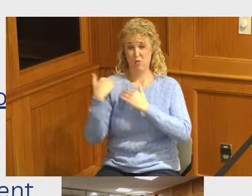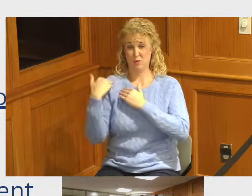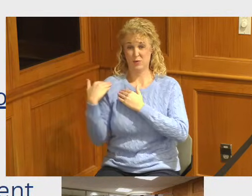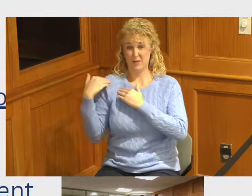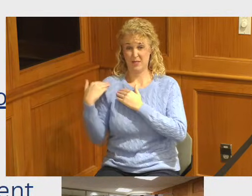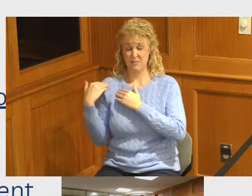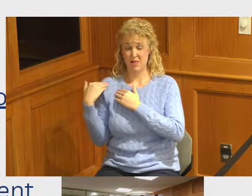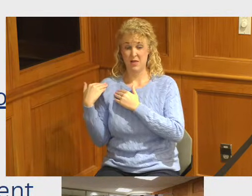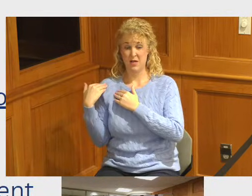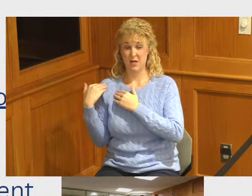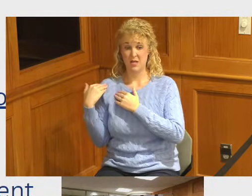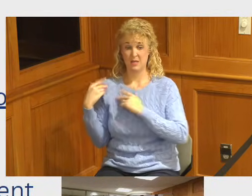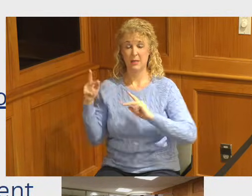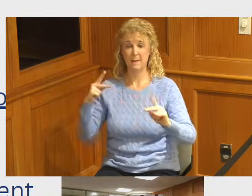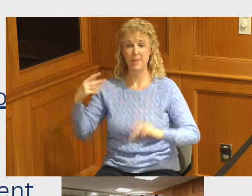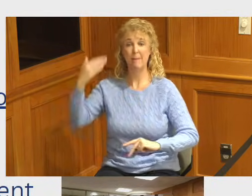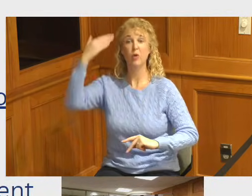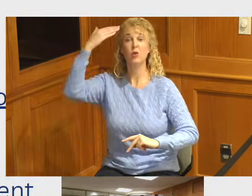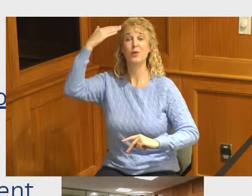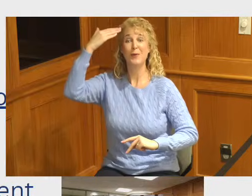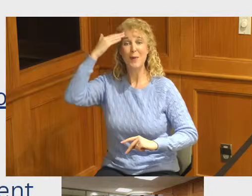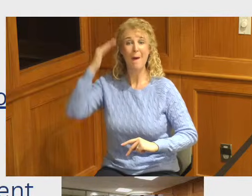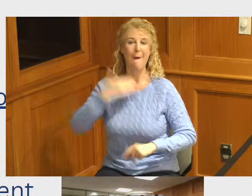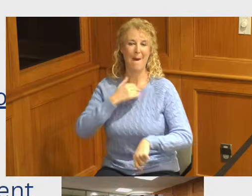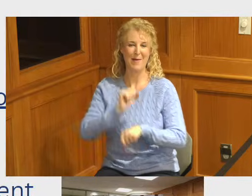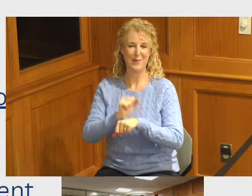partnership is to make sure people know this is happening. make sure that people know that where